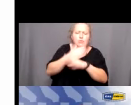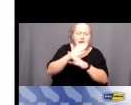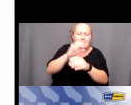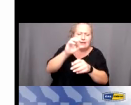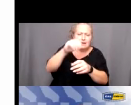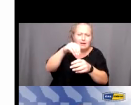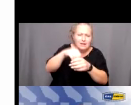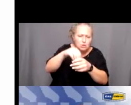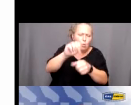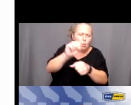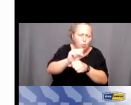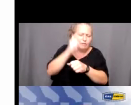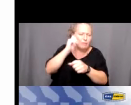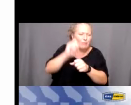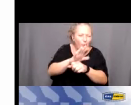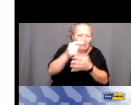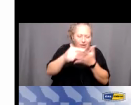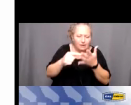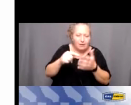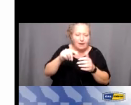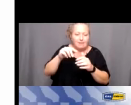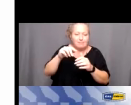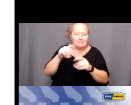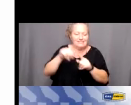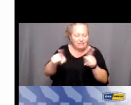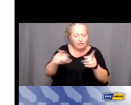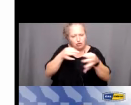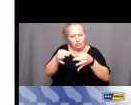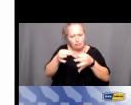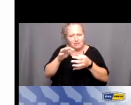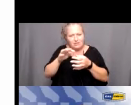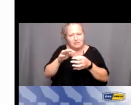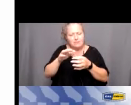will have different interpretations about what they must do to protect workers